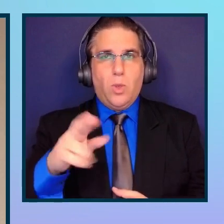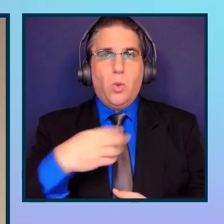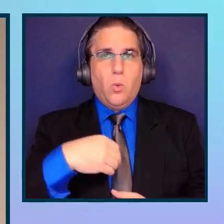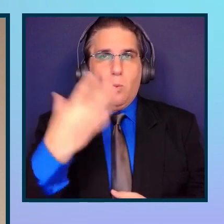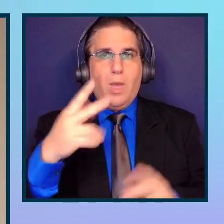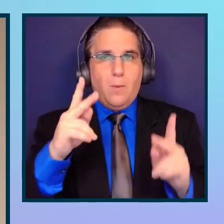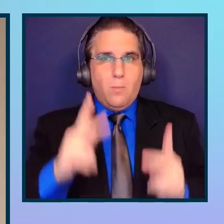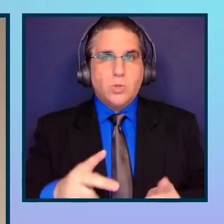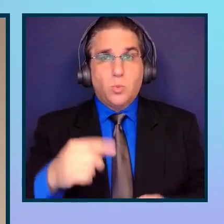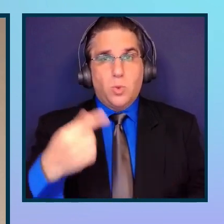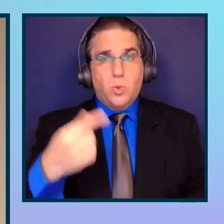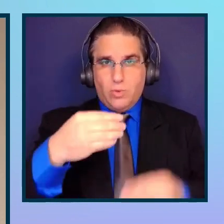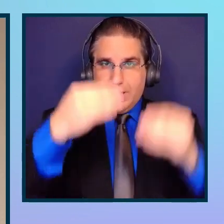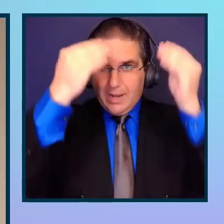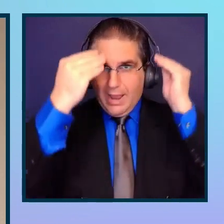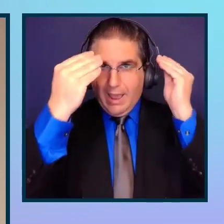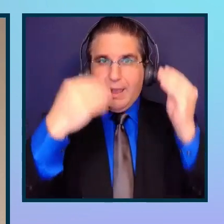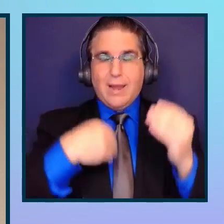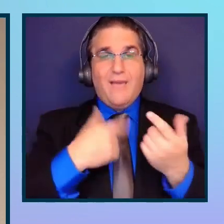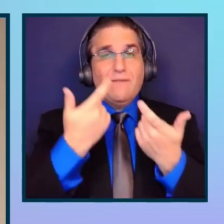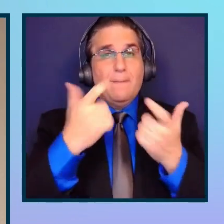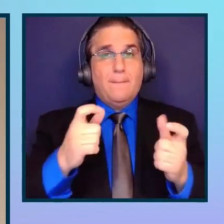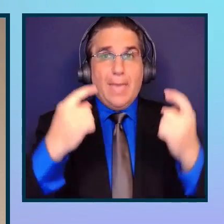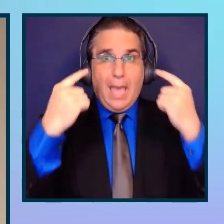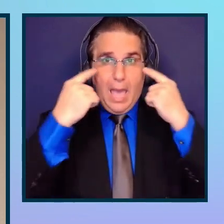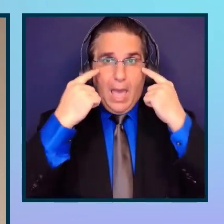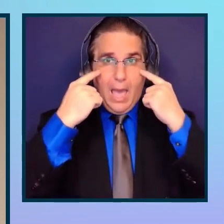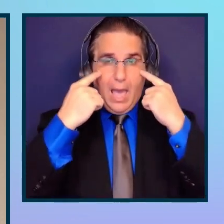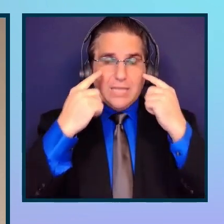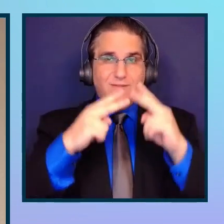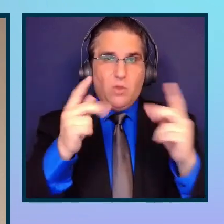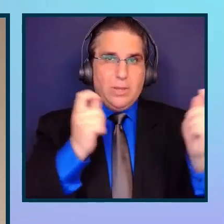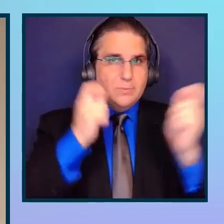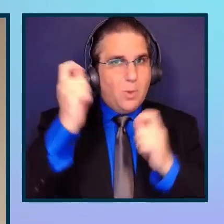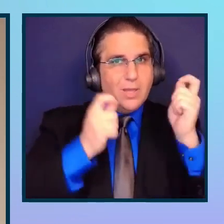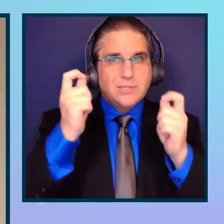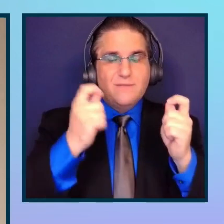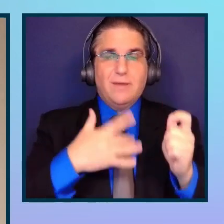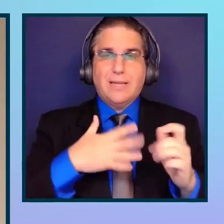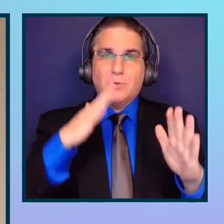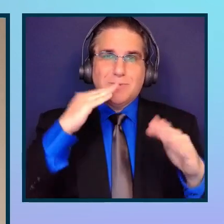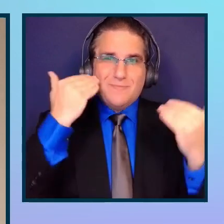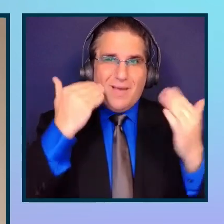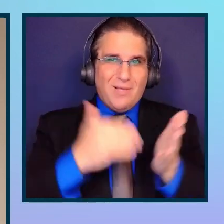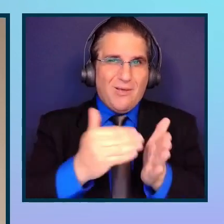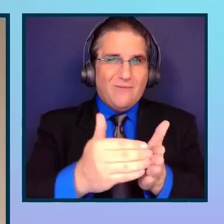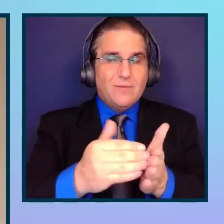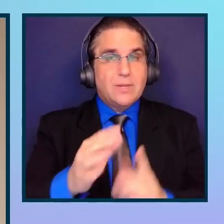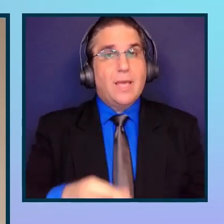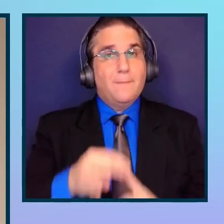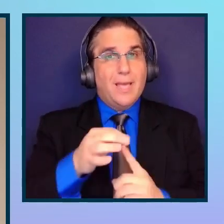I have big expressive eyes and I'm prone to smiling, especially when Seth is talking.